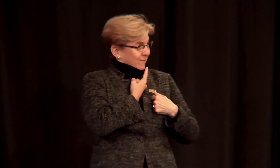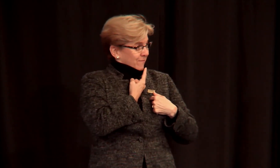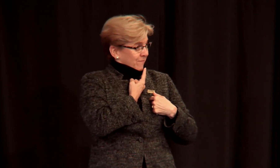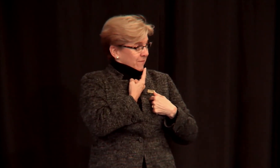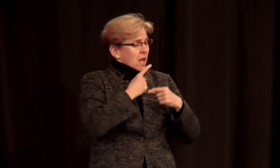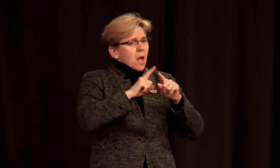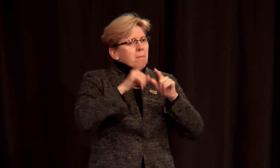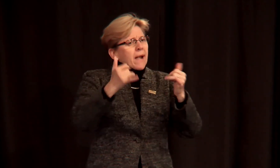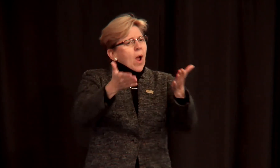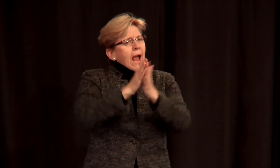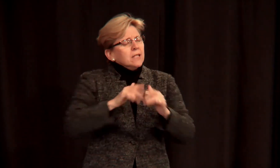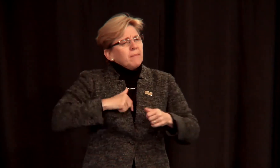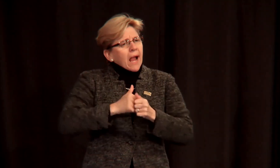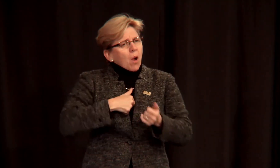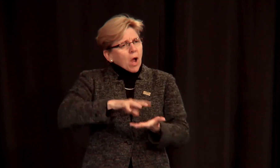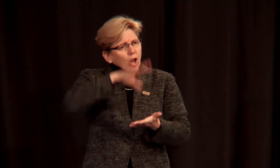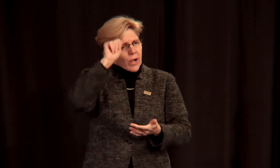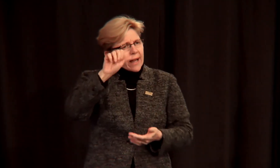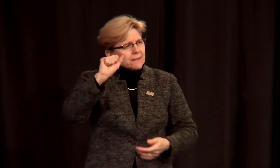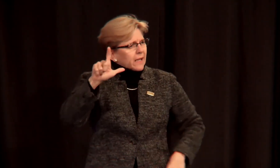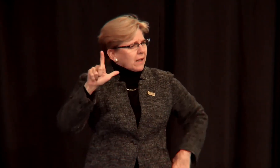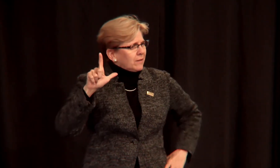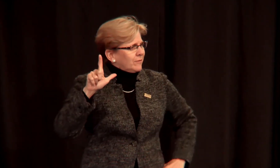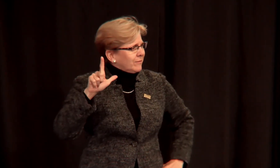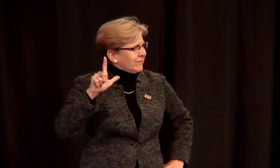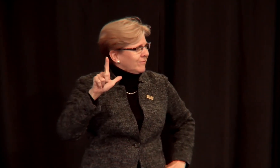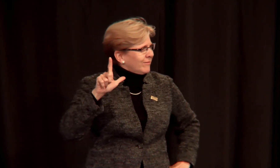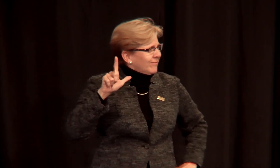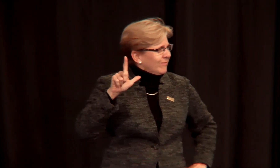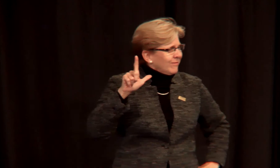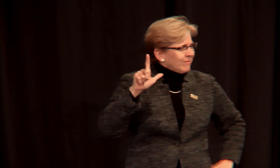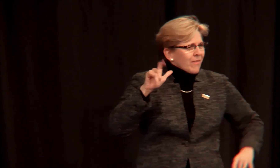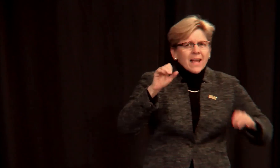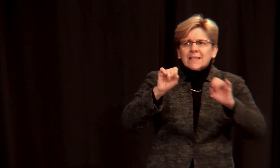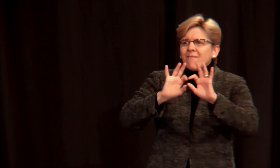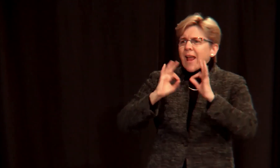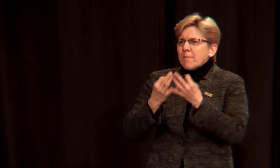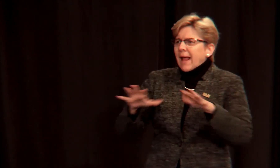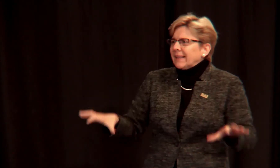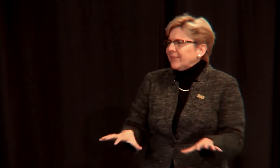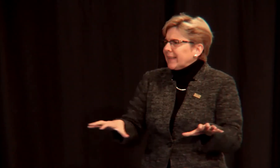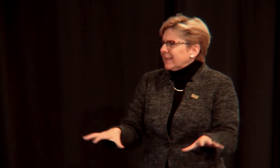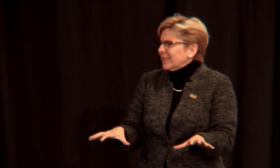but it's dedicated to me alone, but if you ask me how did I learn ASL,